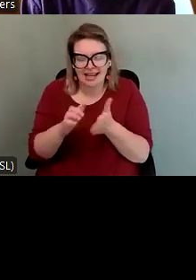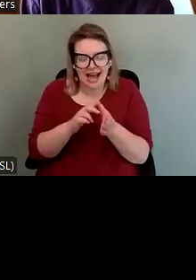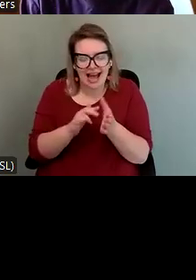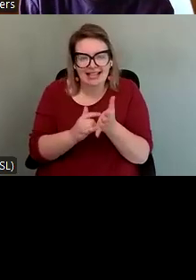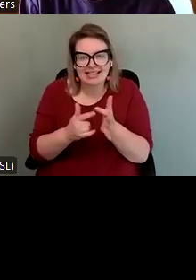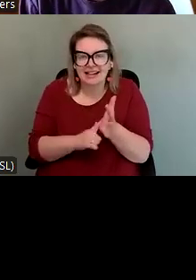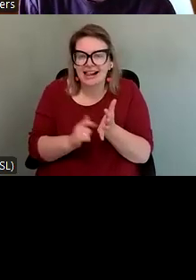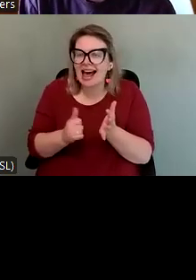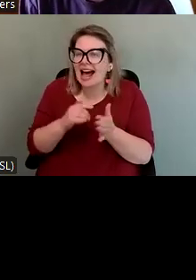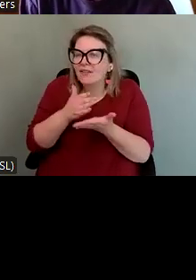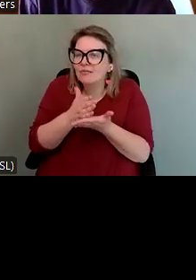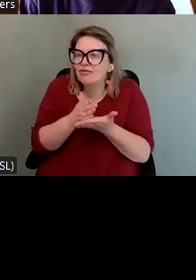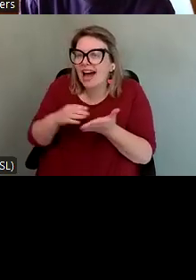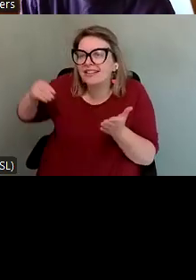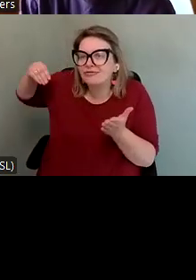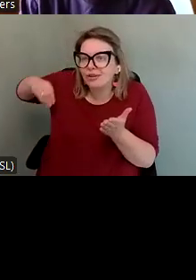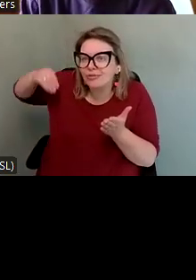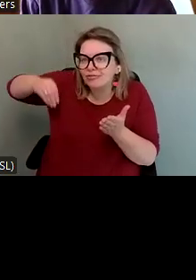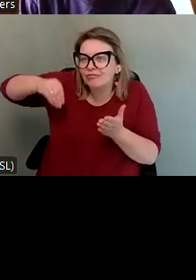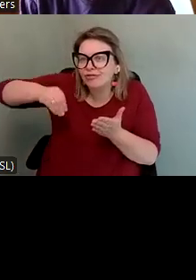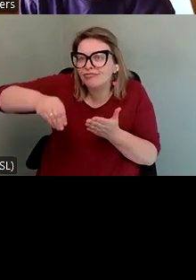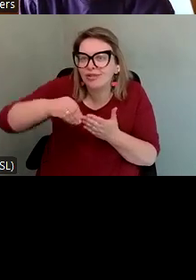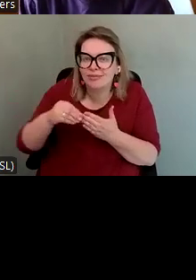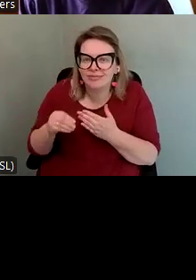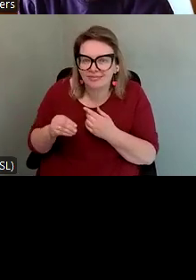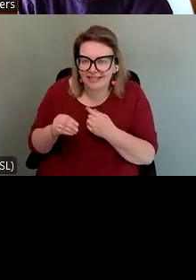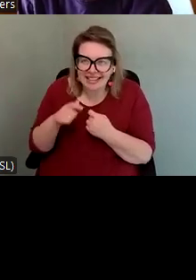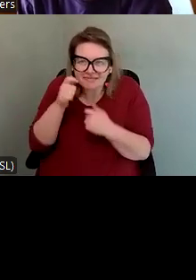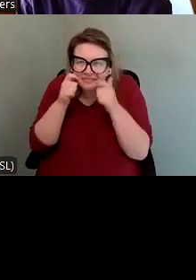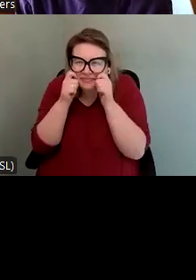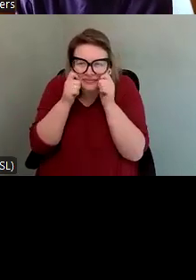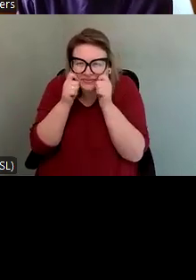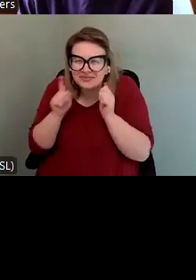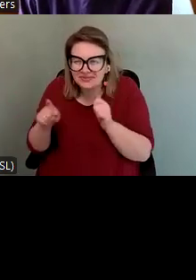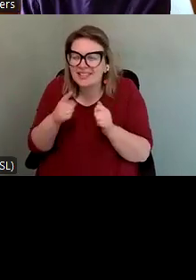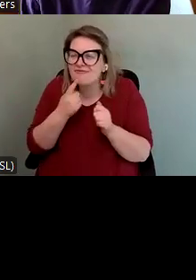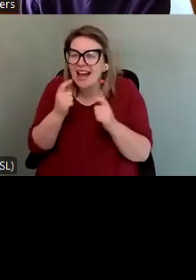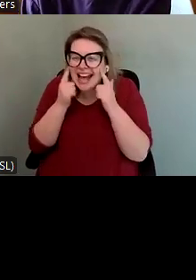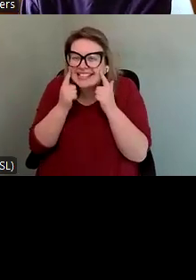as he walks through the forest. He looks very cheeky with his rosy cheeks here.